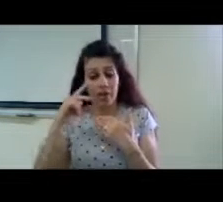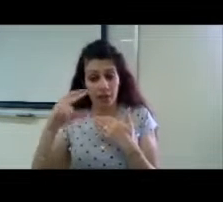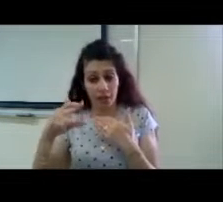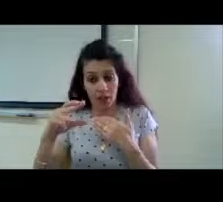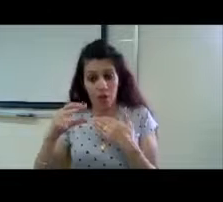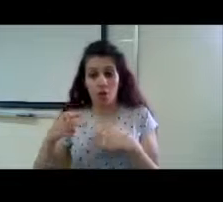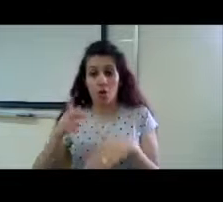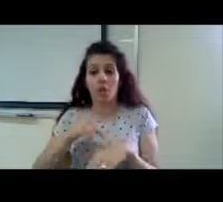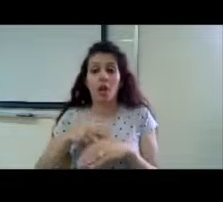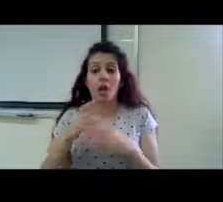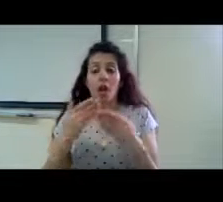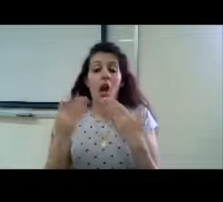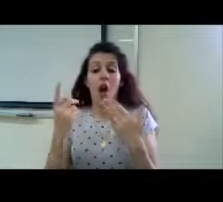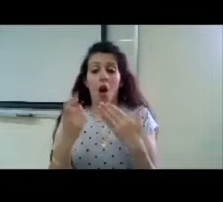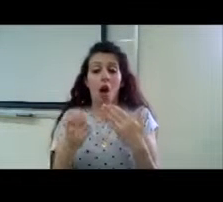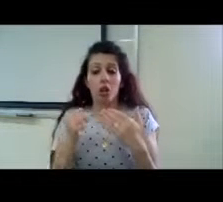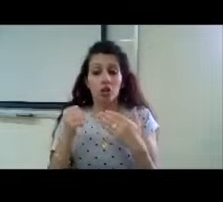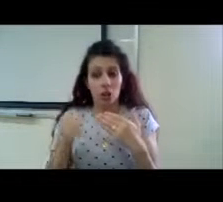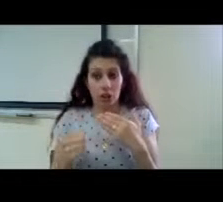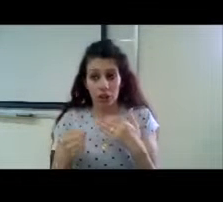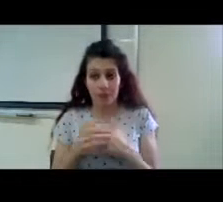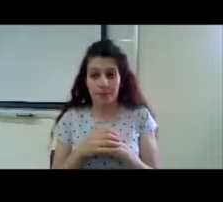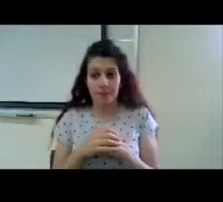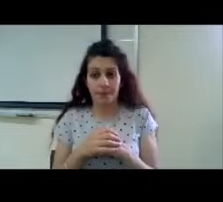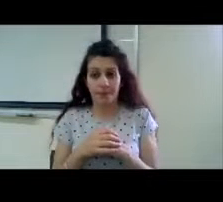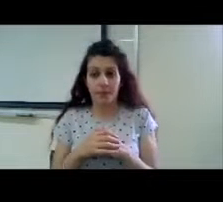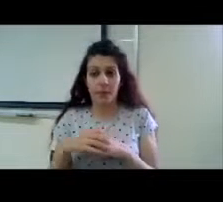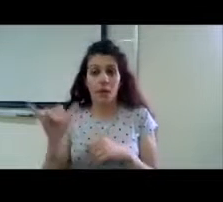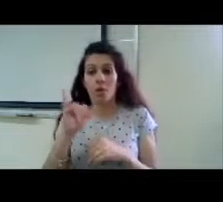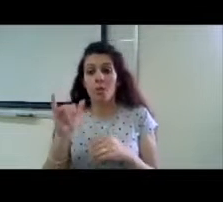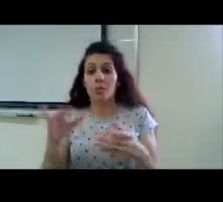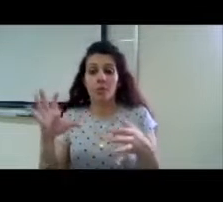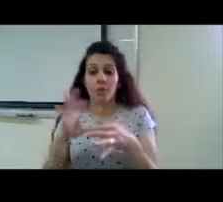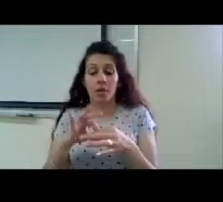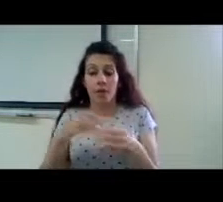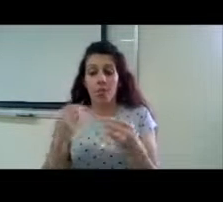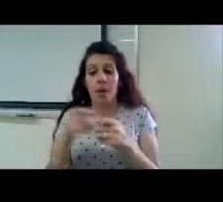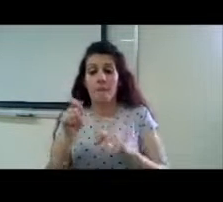should either minimal name can eliminate we shake leha Ryan work about with all